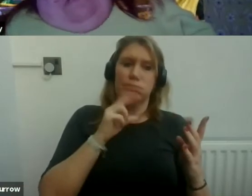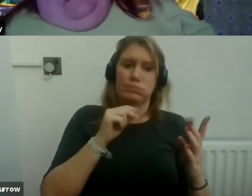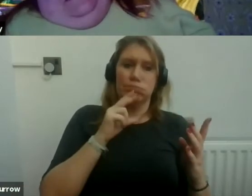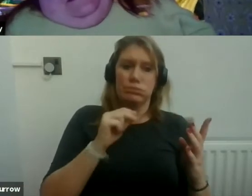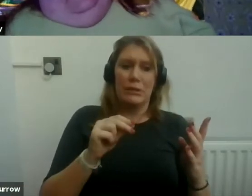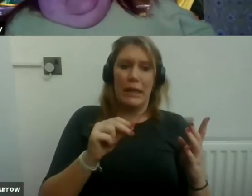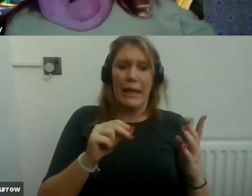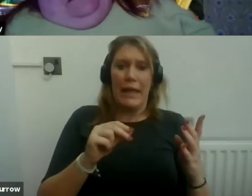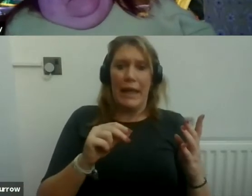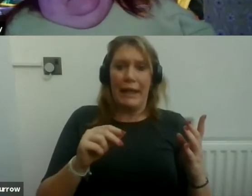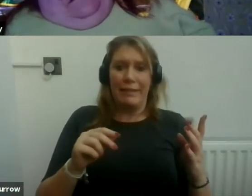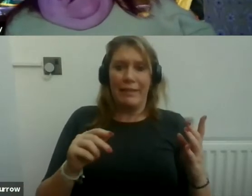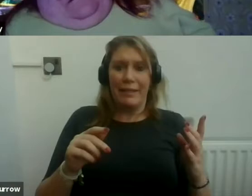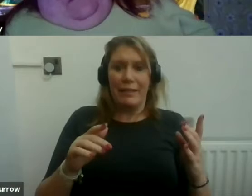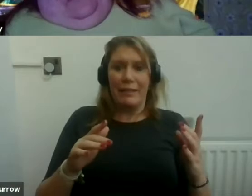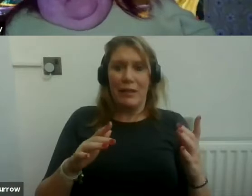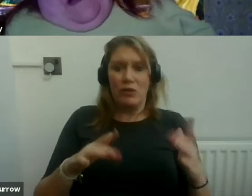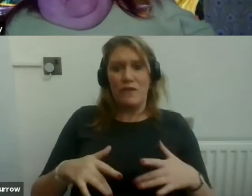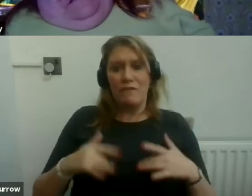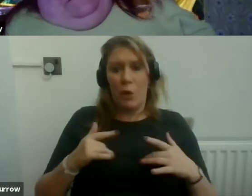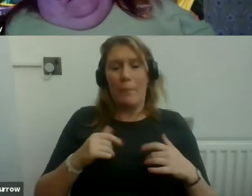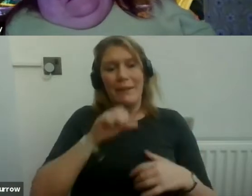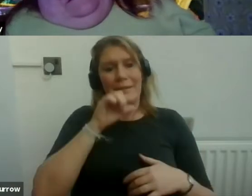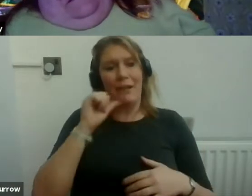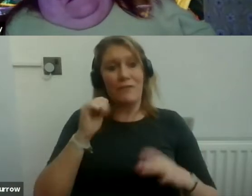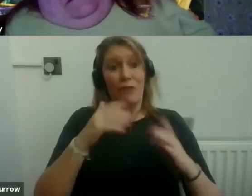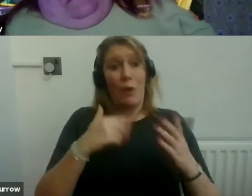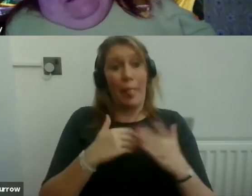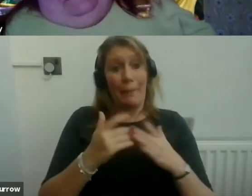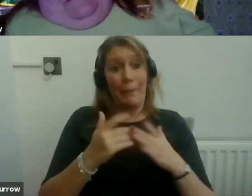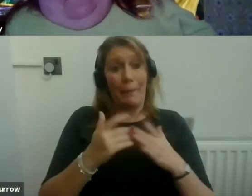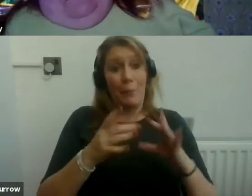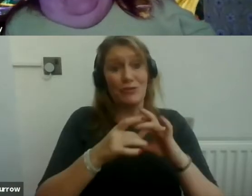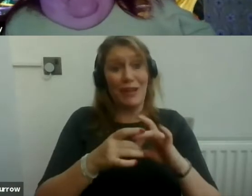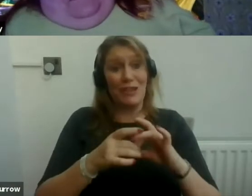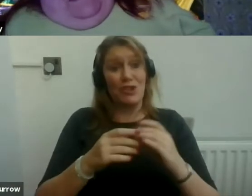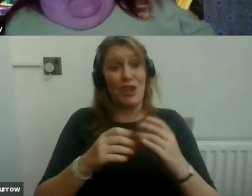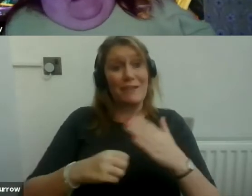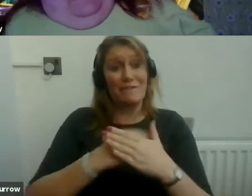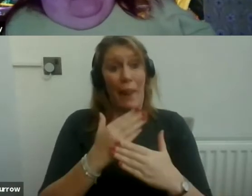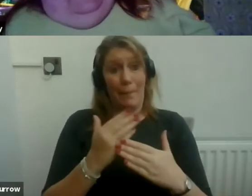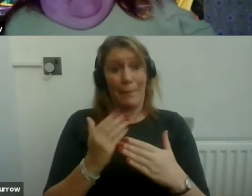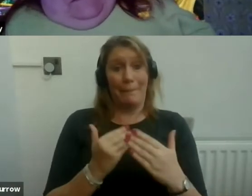having that interaction with other characters makes it a very different experience.